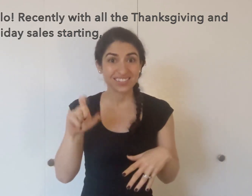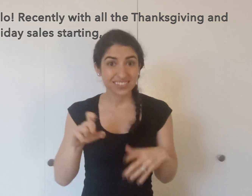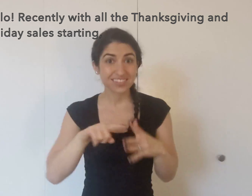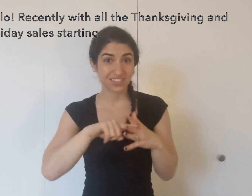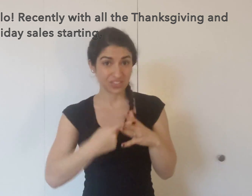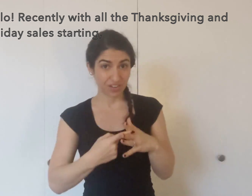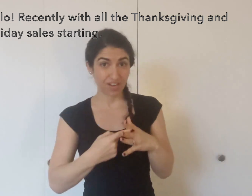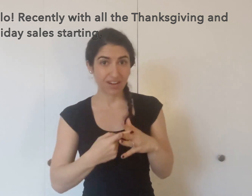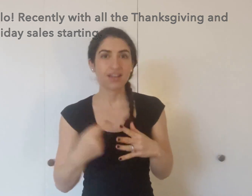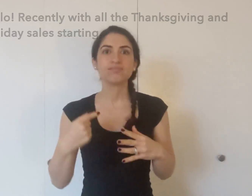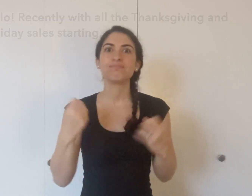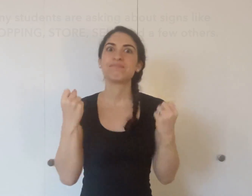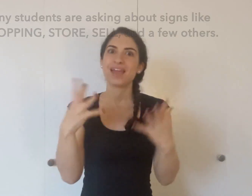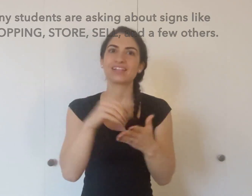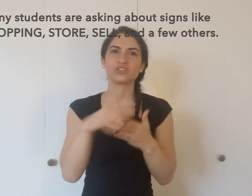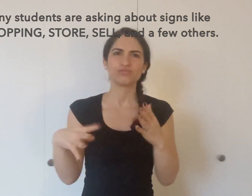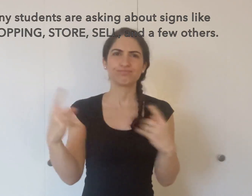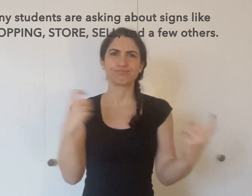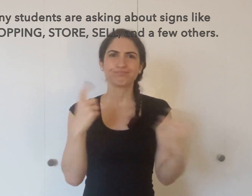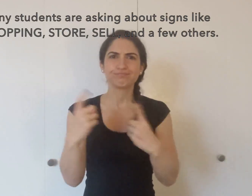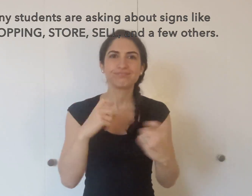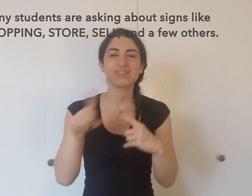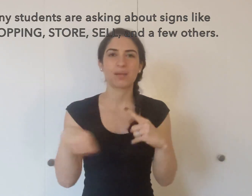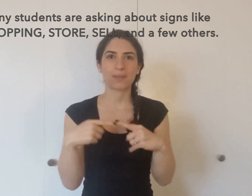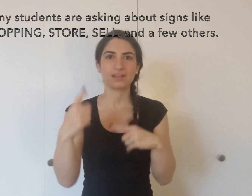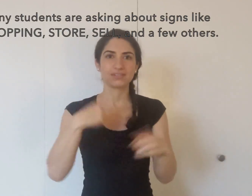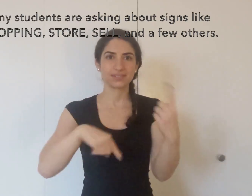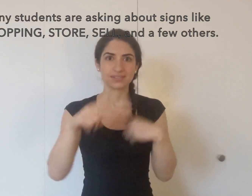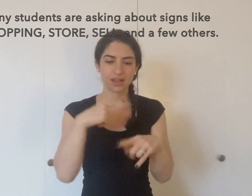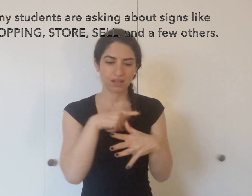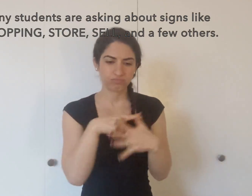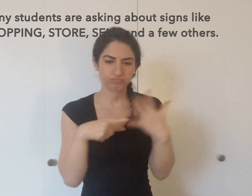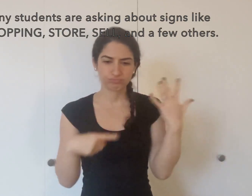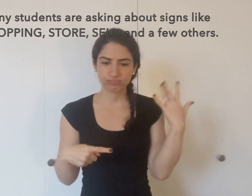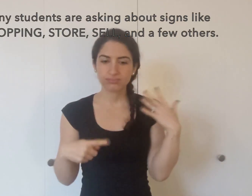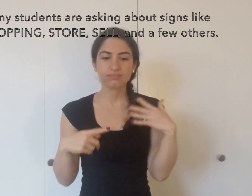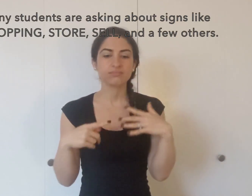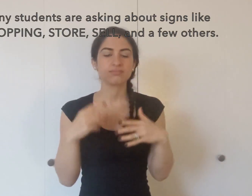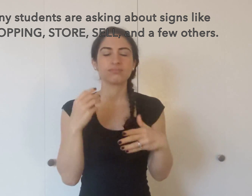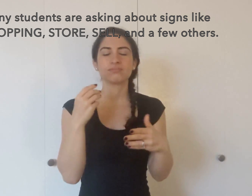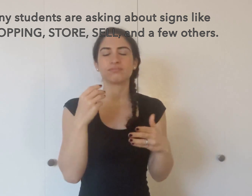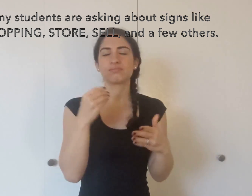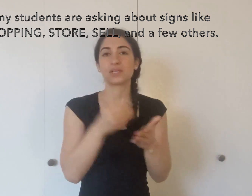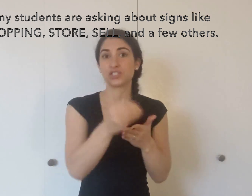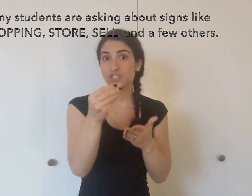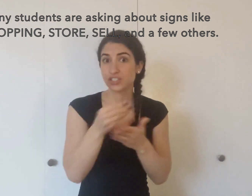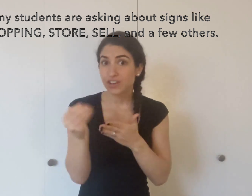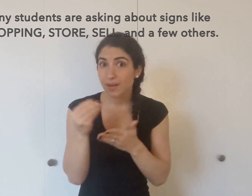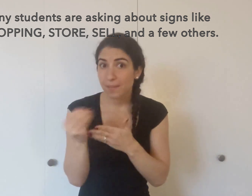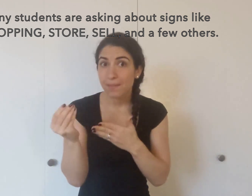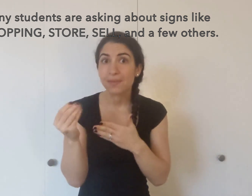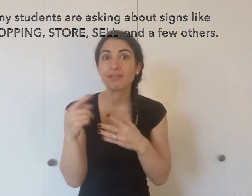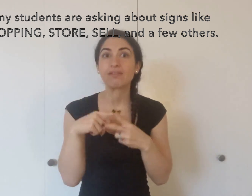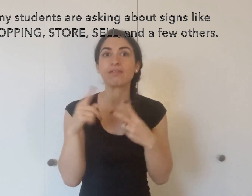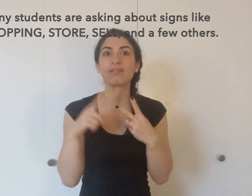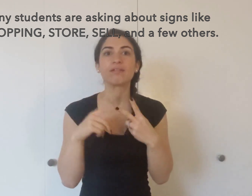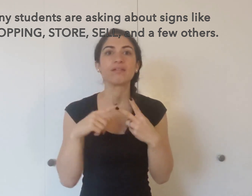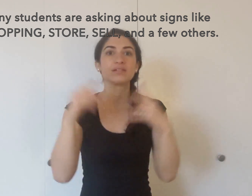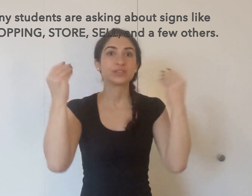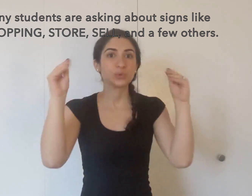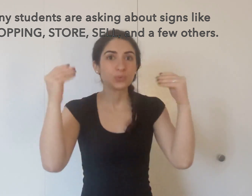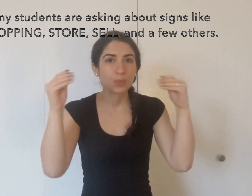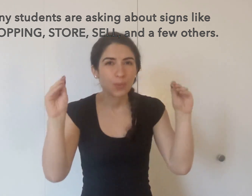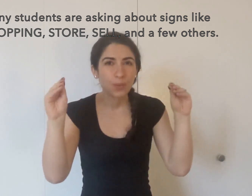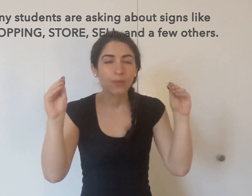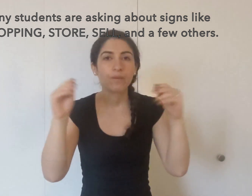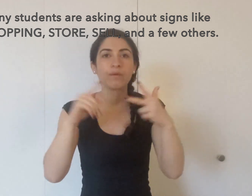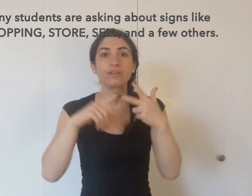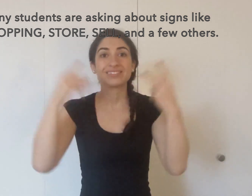Many students are asking about signs like "shopping", "store", "sell", and a few others.